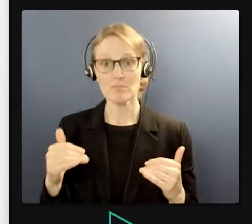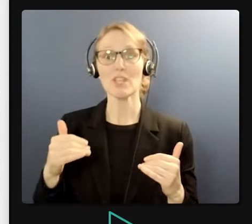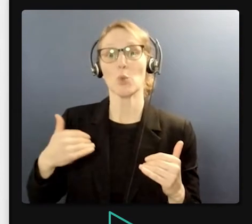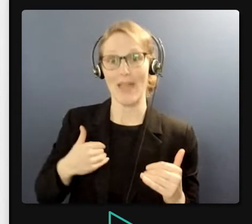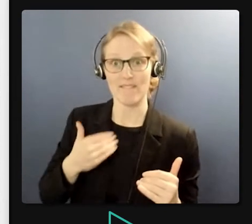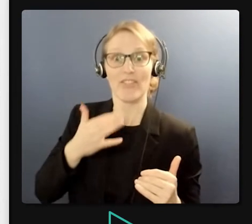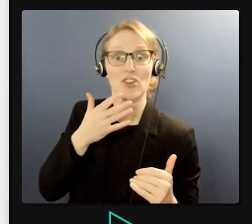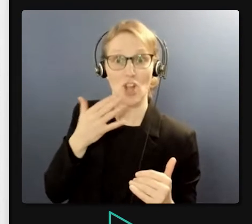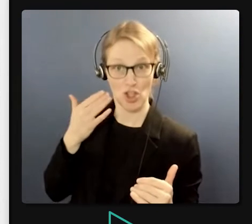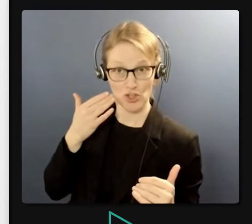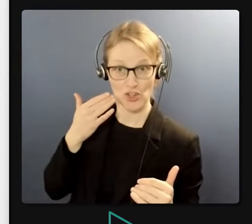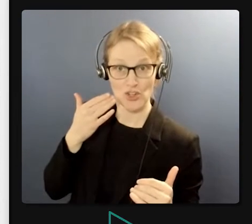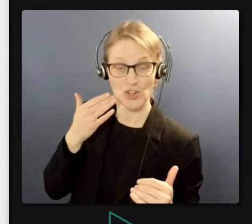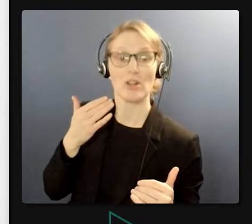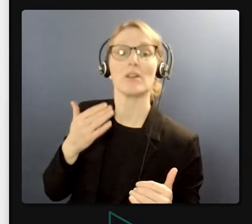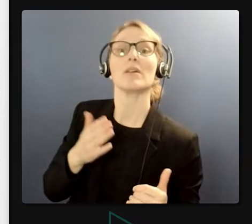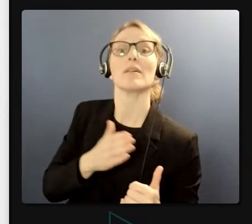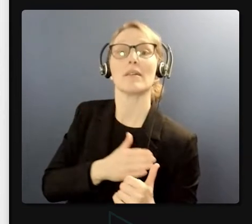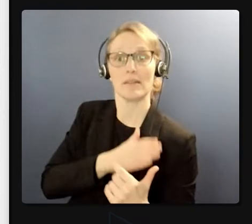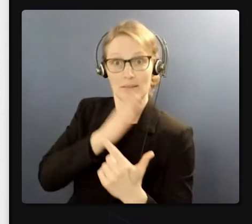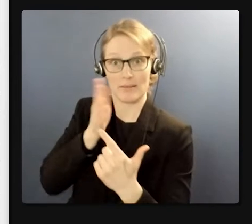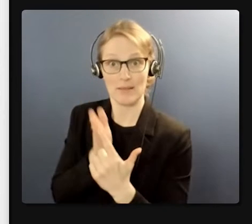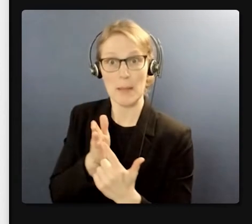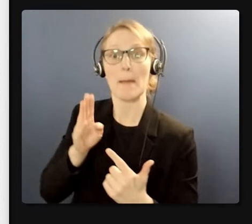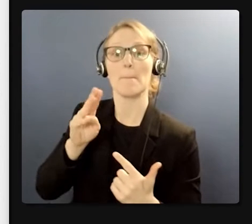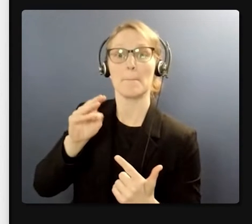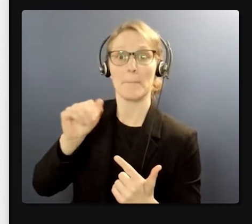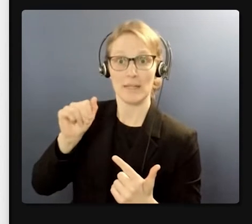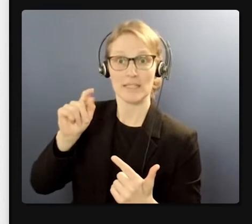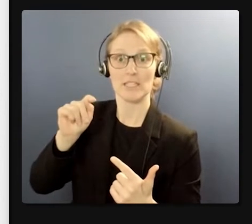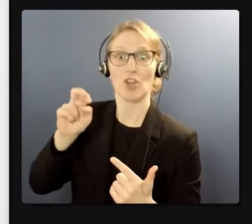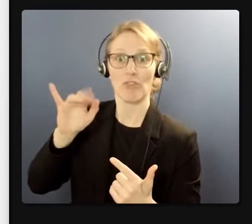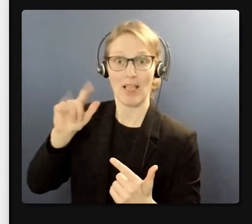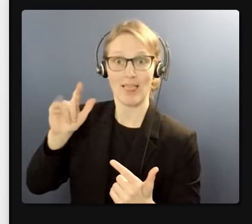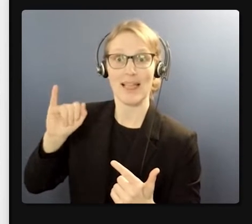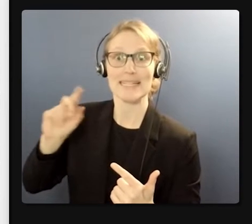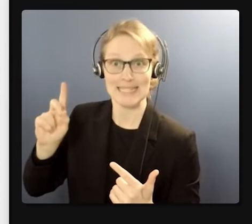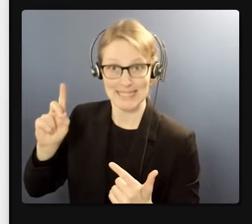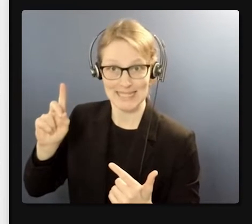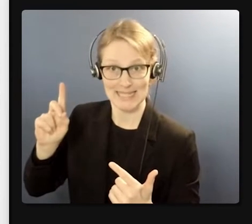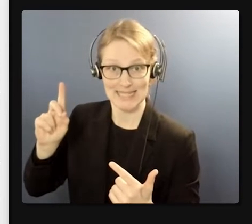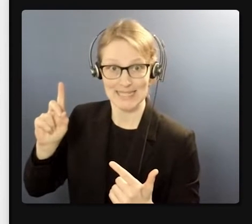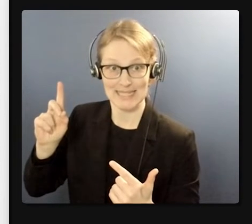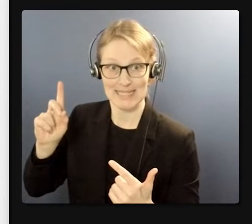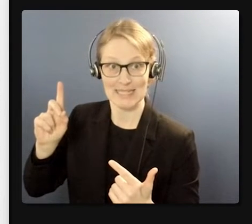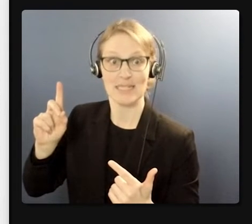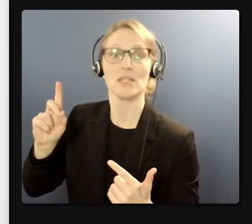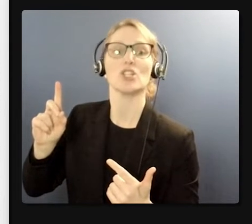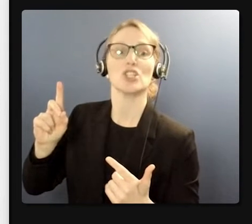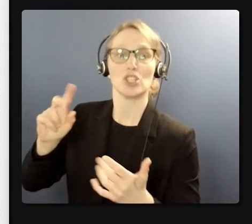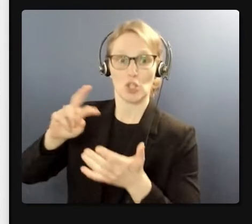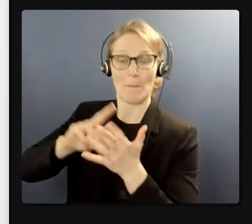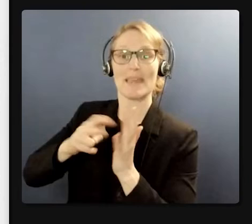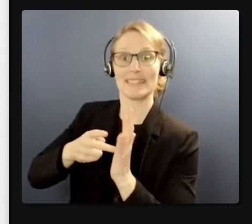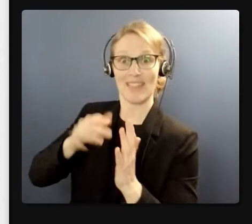and the material ID. Basically, I want to transfer this, to colorize this materials ID to this color.